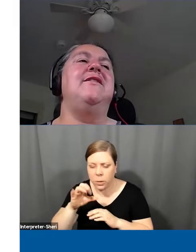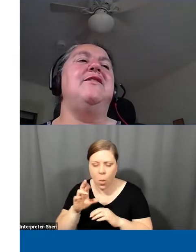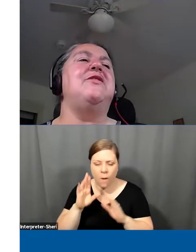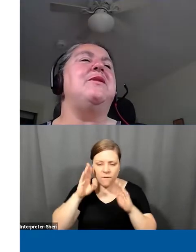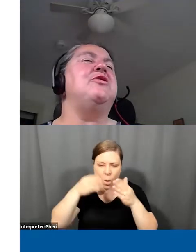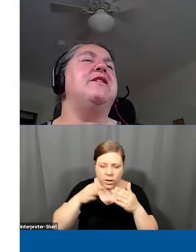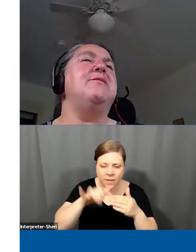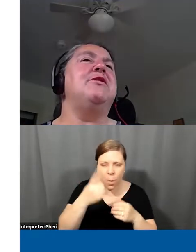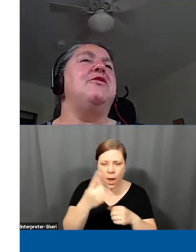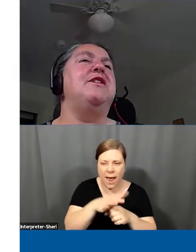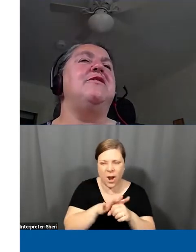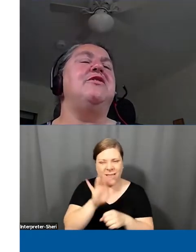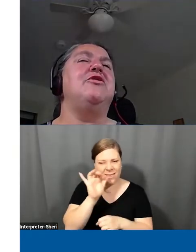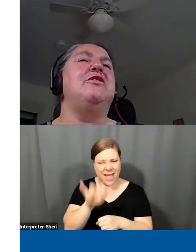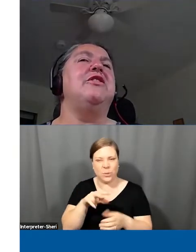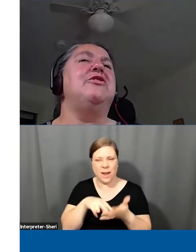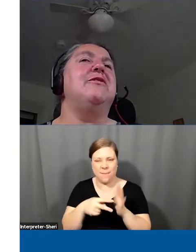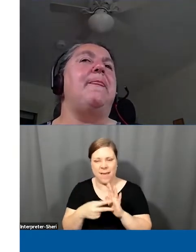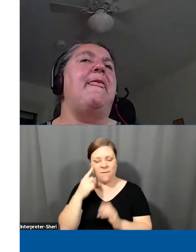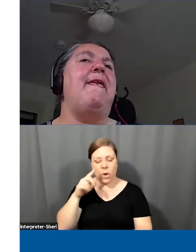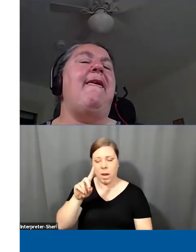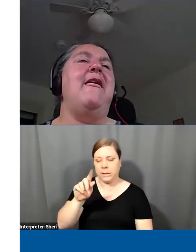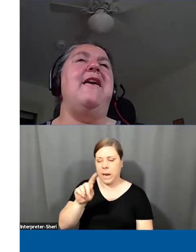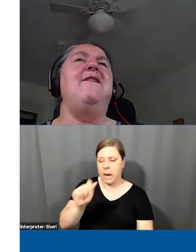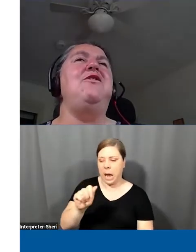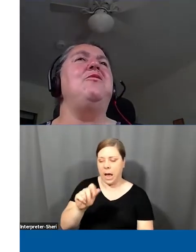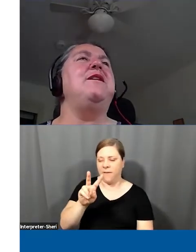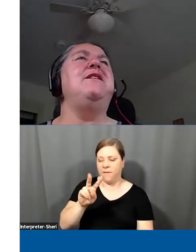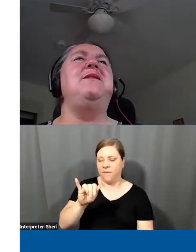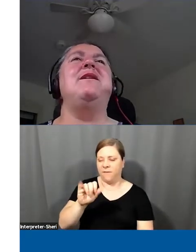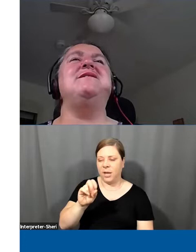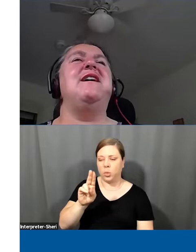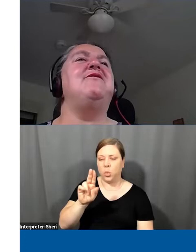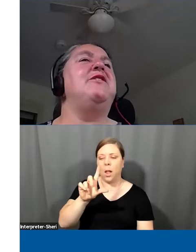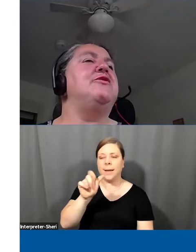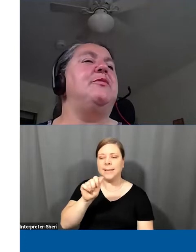That's what I'm talking about for data visualization. If you really must have one of those,